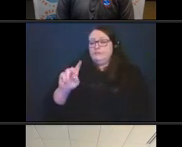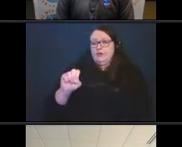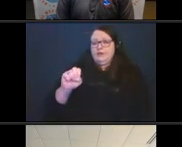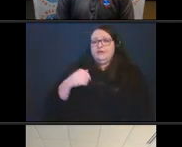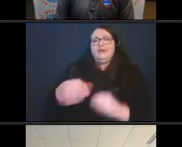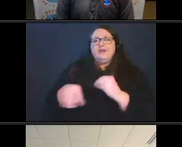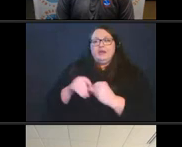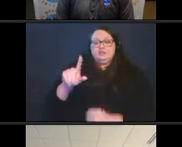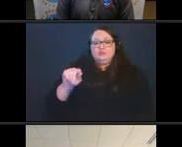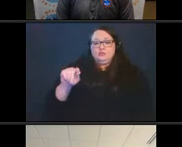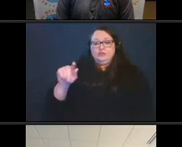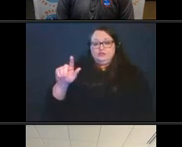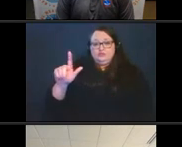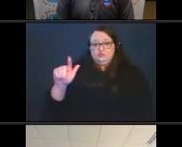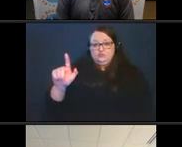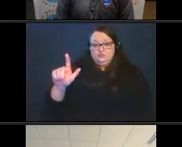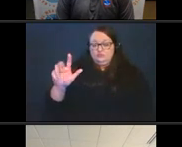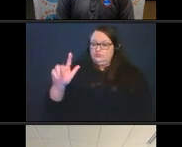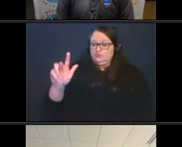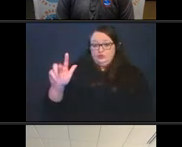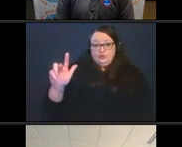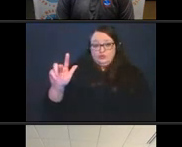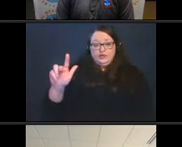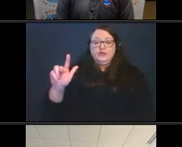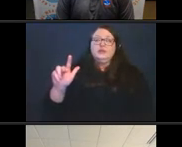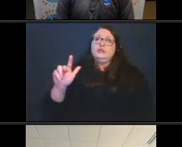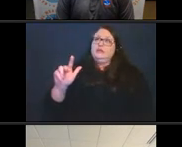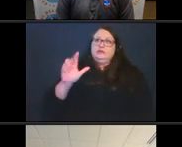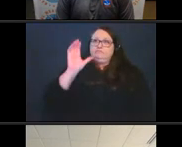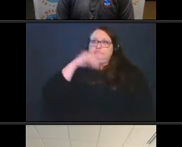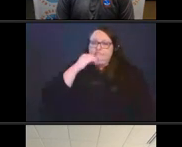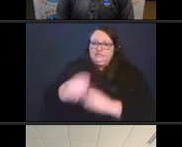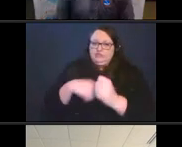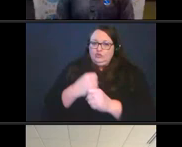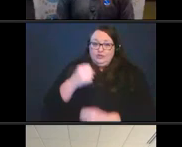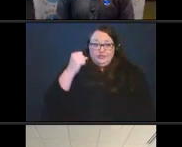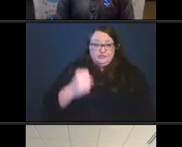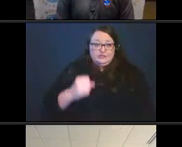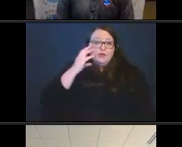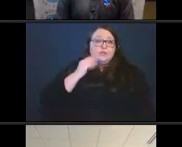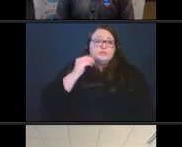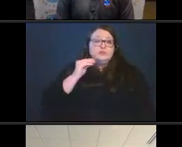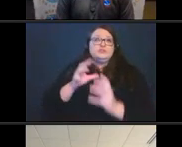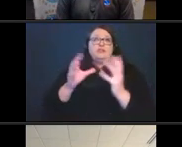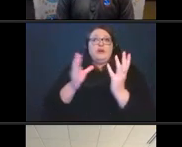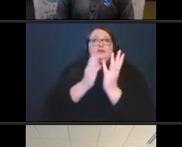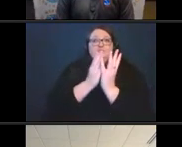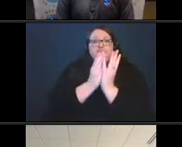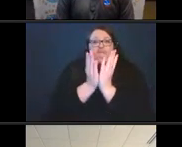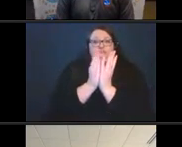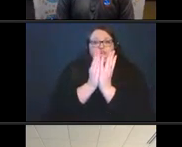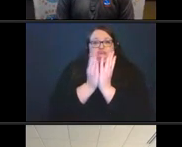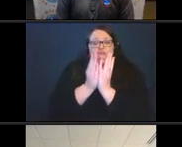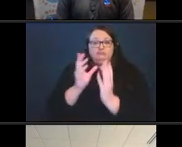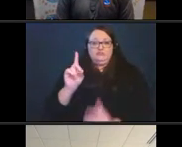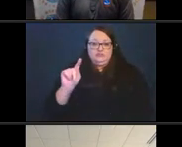unusual year in that the south experienced a lot of 95th percentile or greater dates. And this